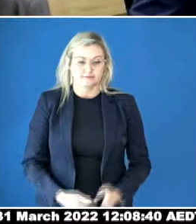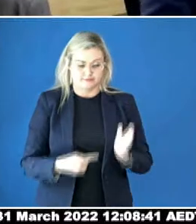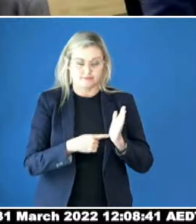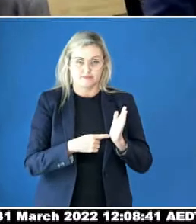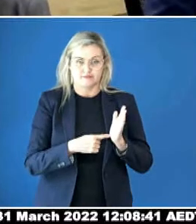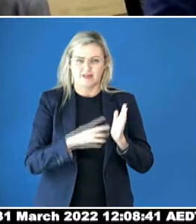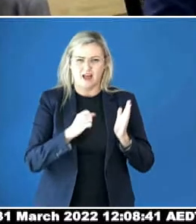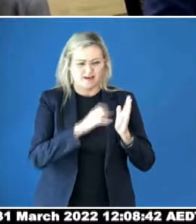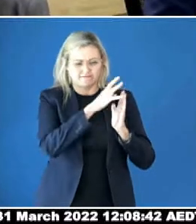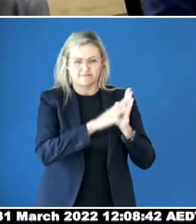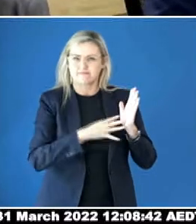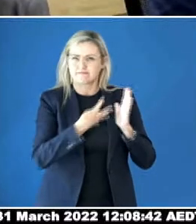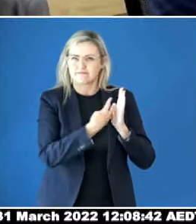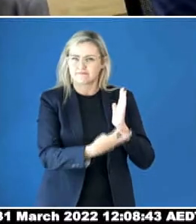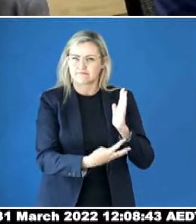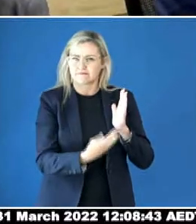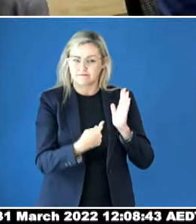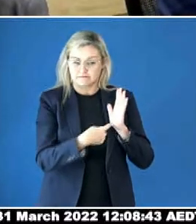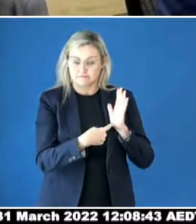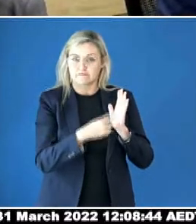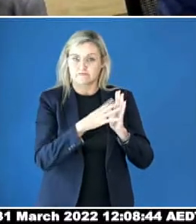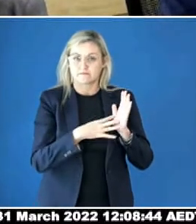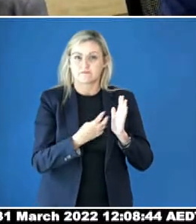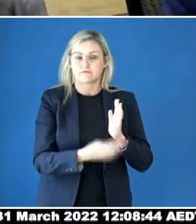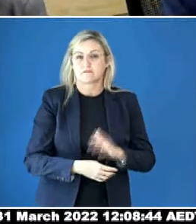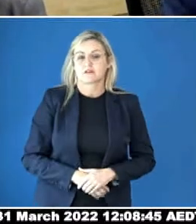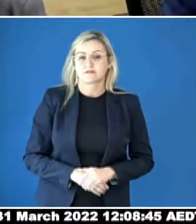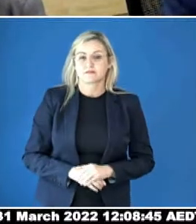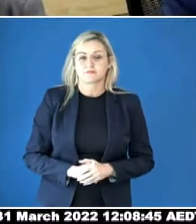there's a table there. Yes.